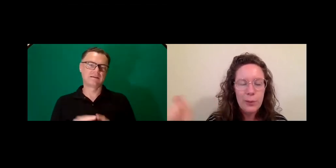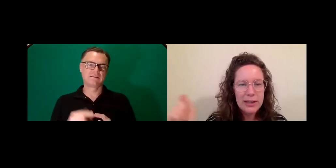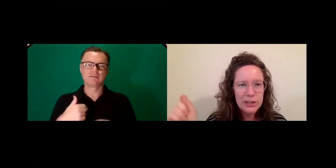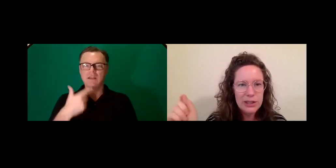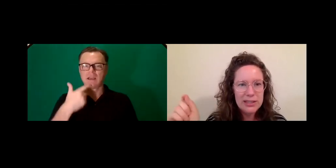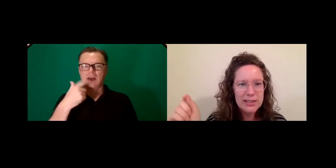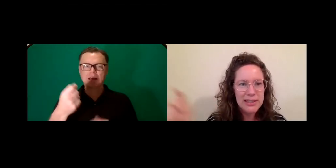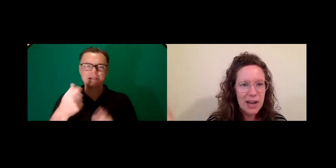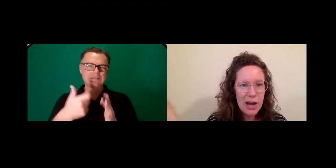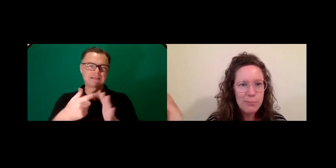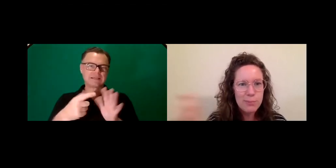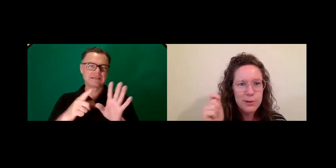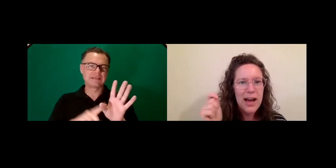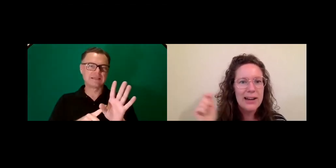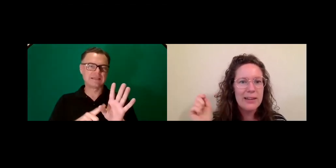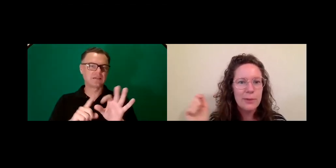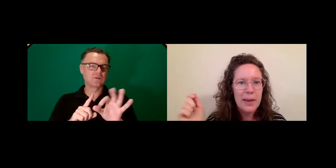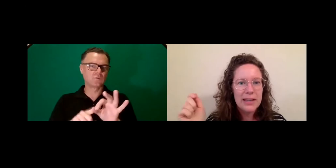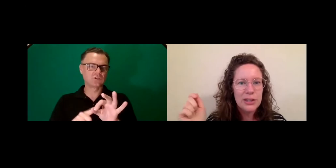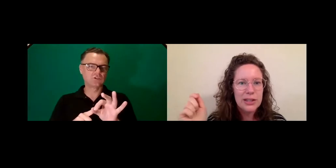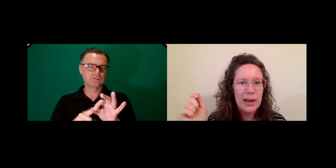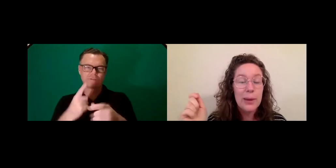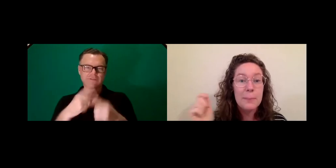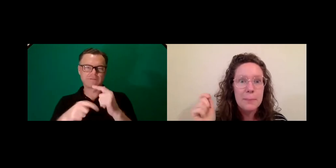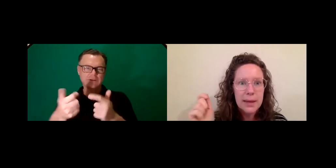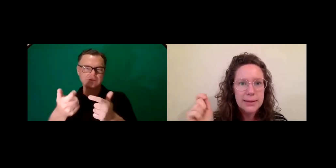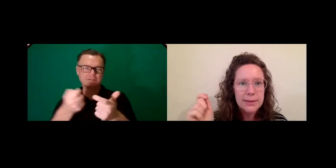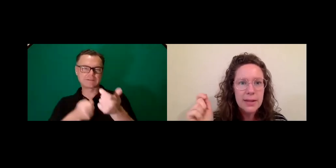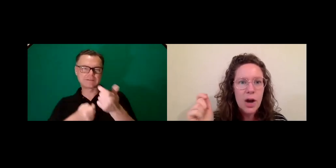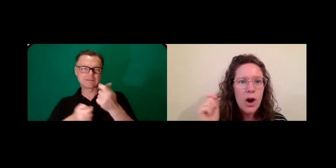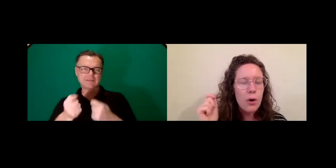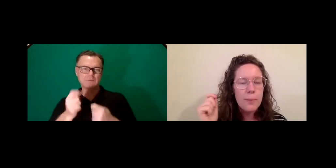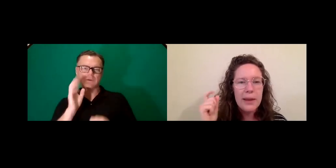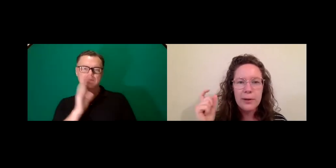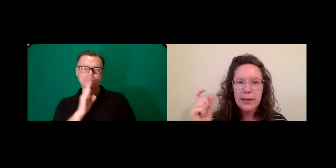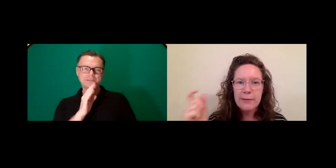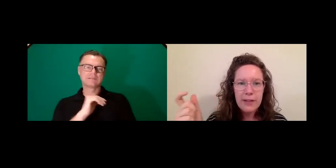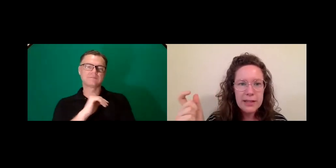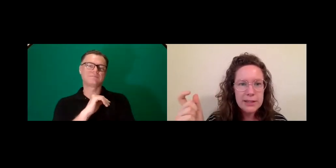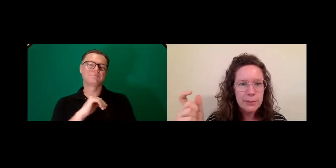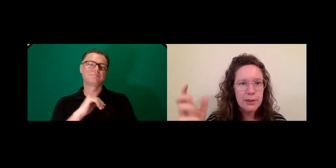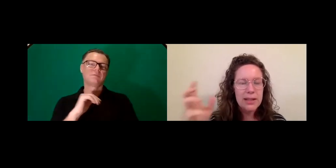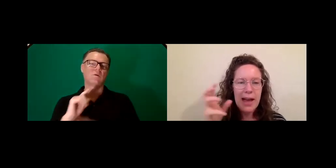questions to kind of pull out information that we miss or being really flexible in how